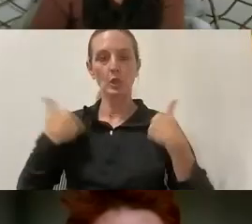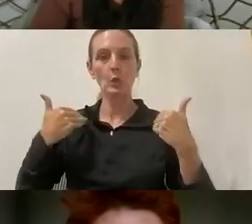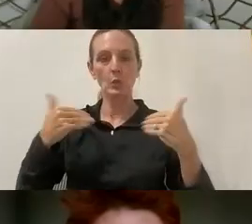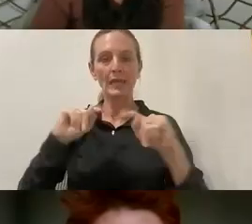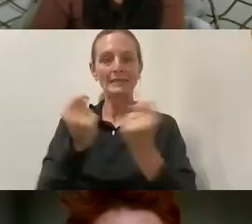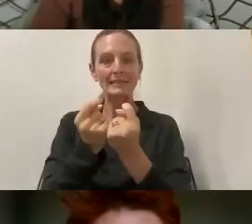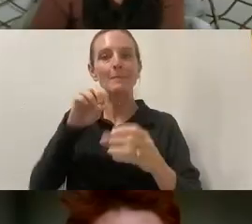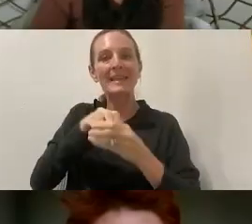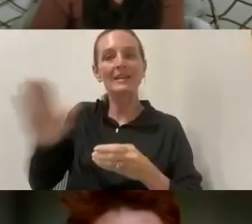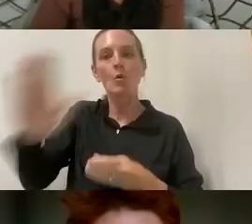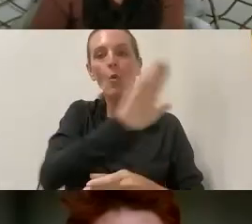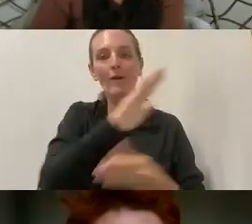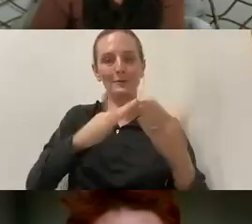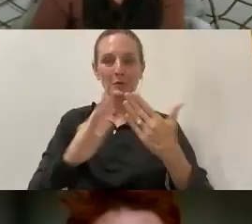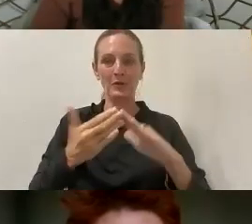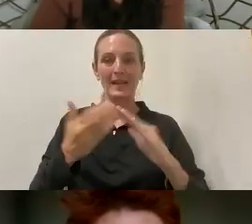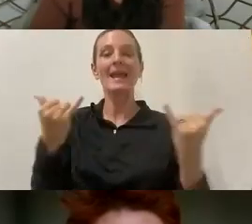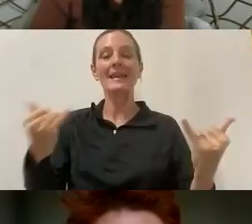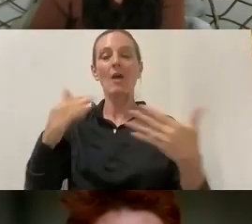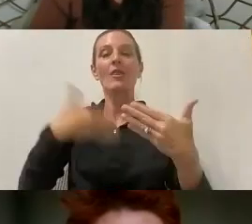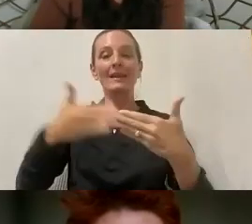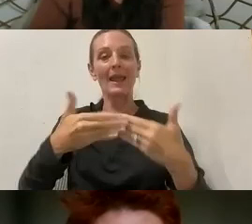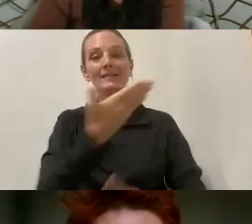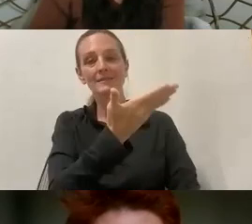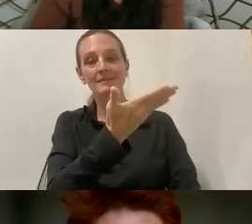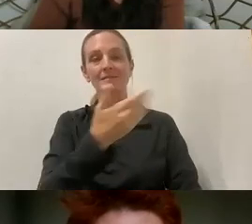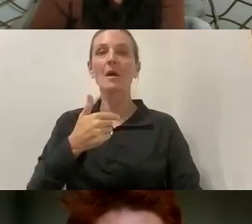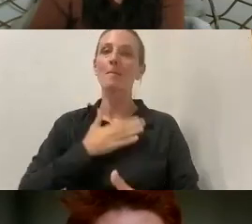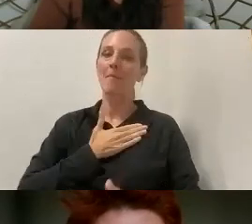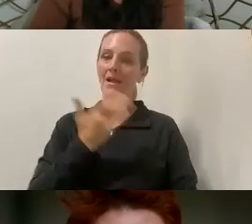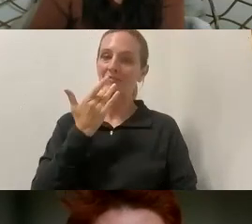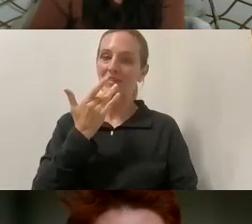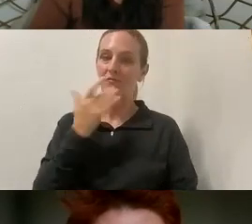I get the wonderful opportunity of introducing my favourite organization, and yes they do